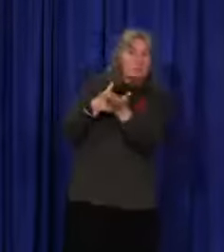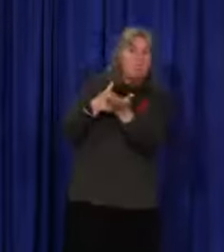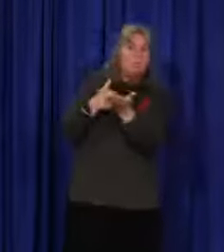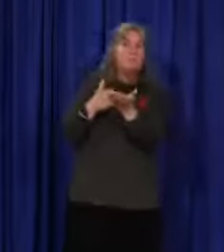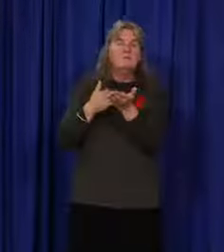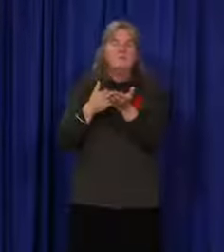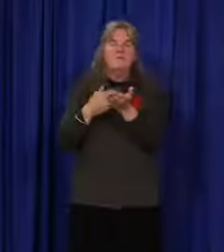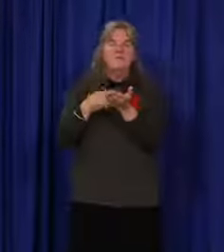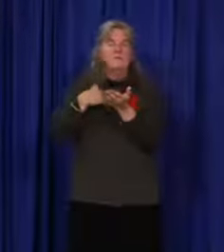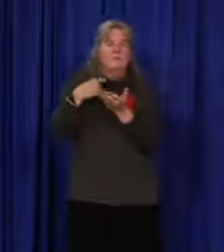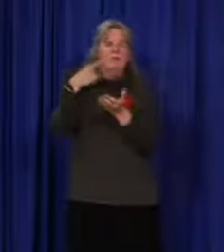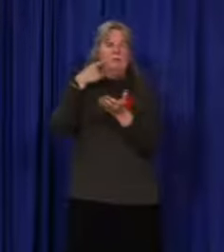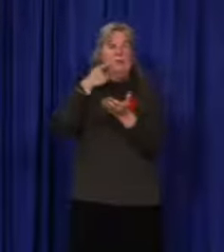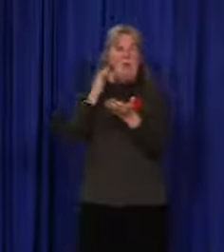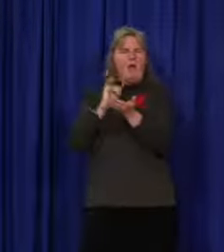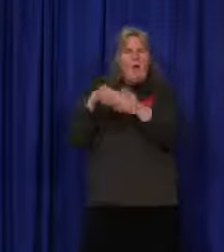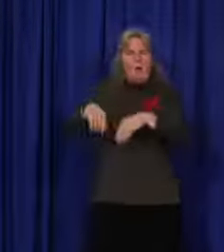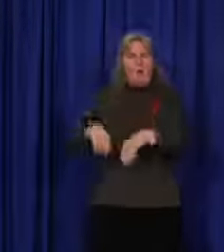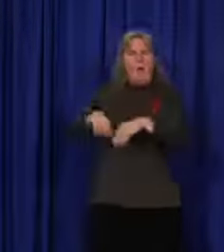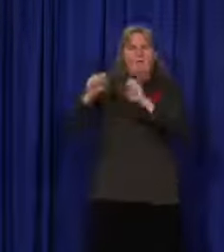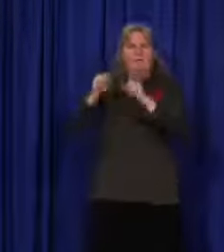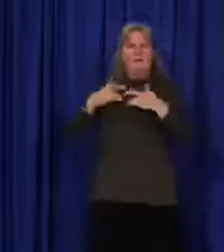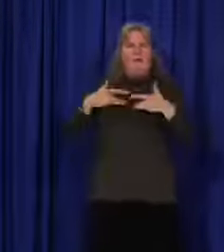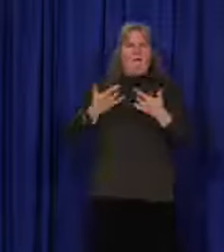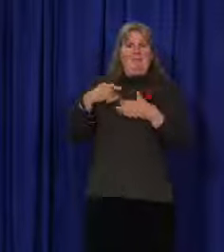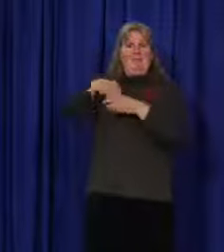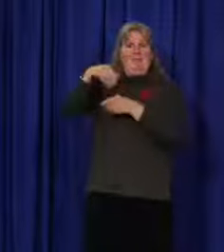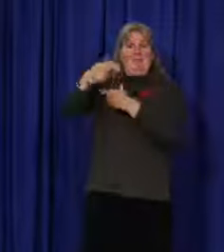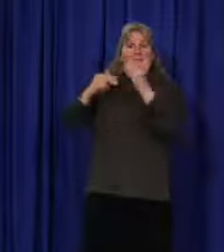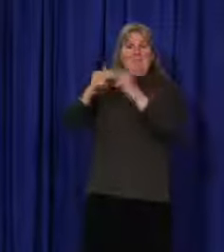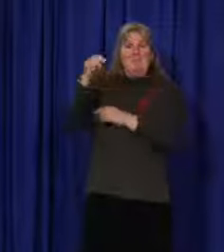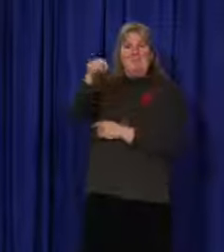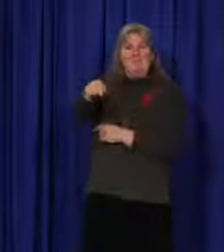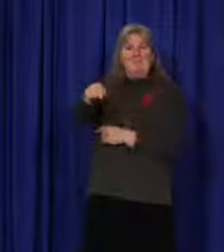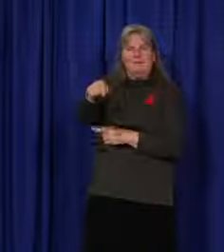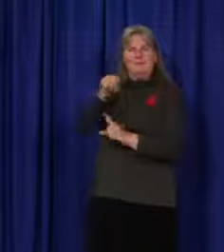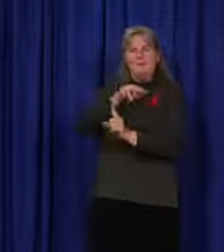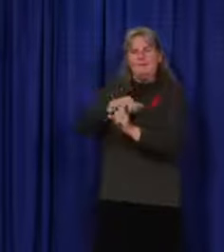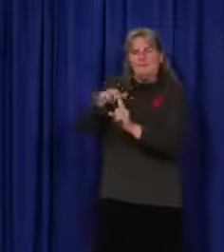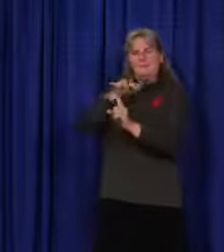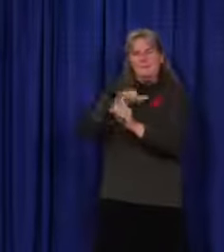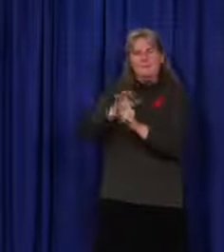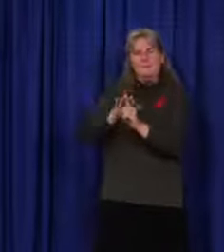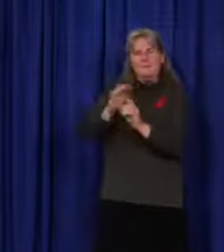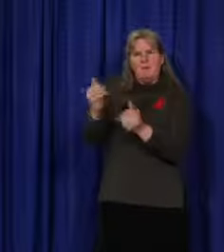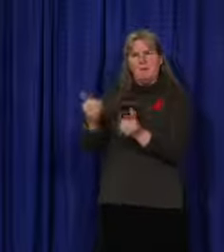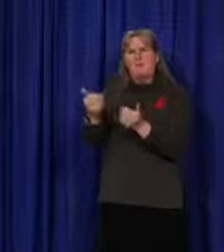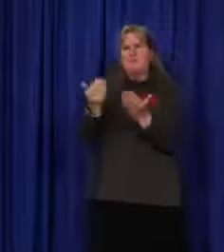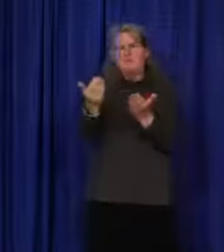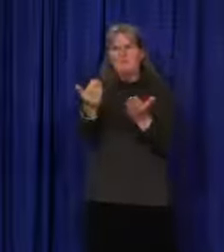councils and school boards. Whether any department needs extra funding whether it be